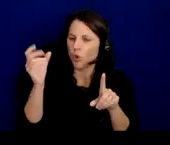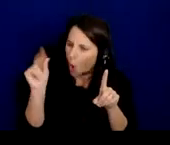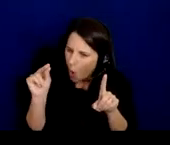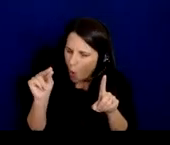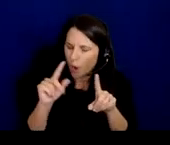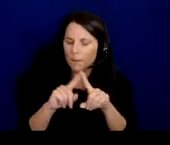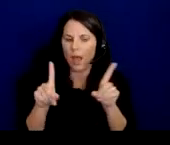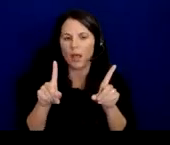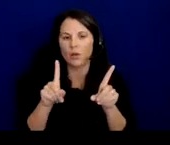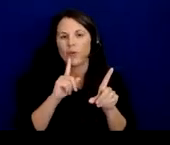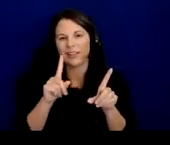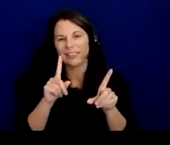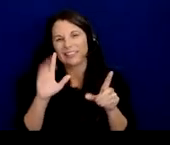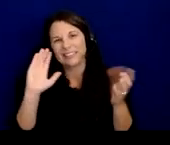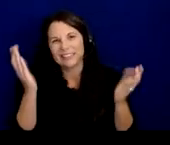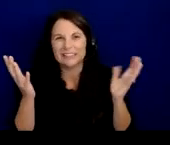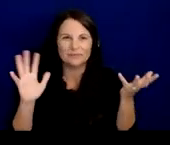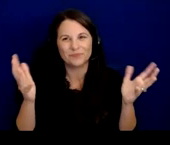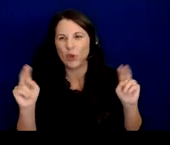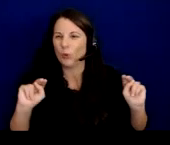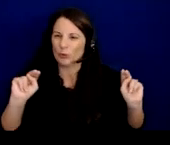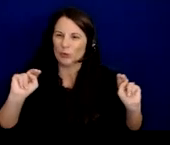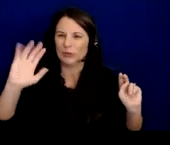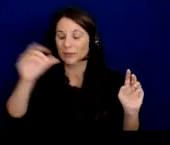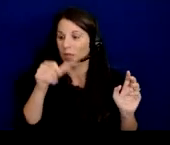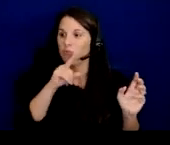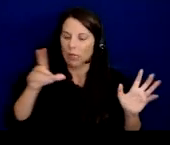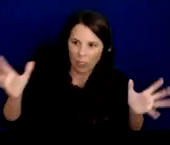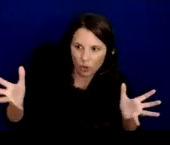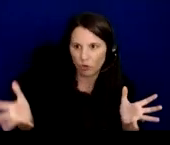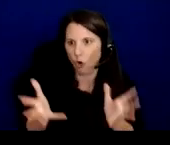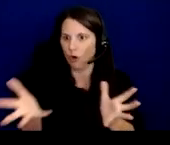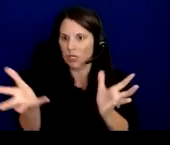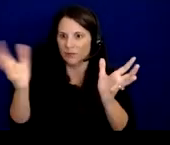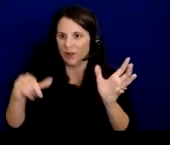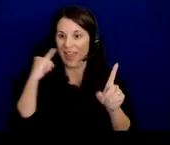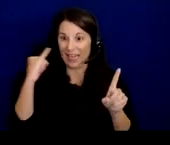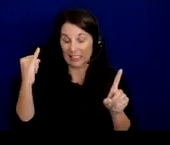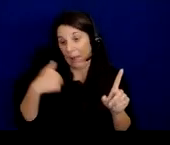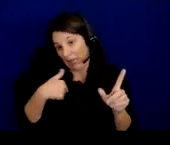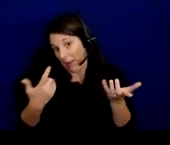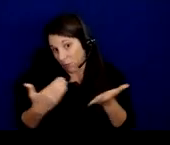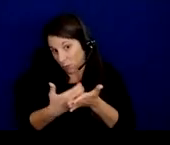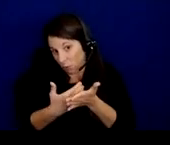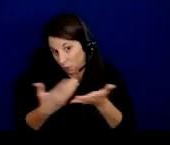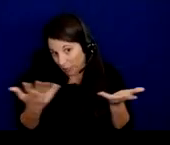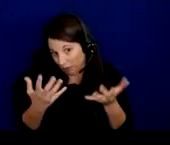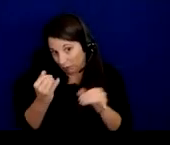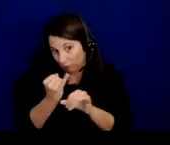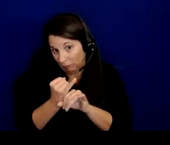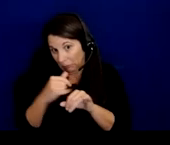I think they're there, and I'm a newbie to campus. I mean, this is my my third year, but from folks that I've talked to,